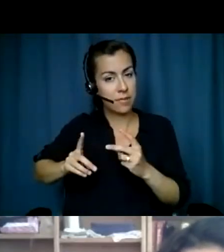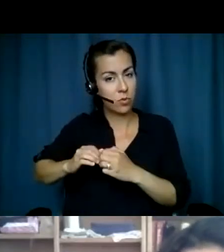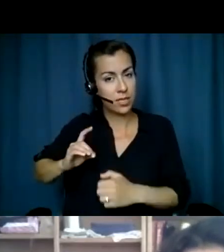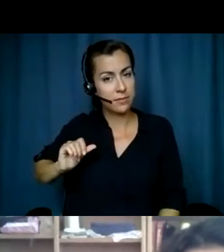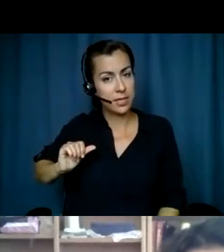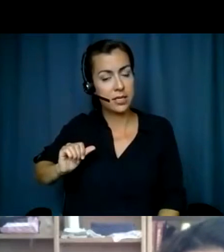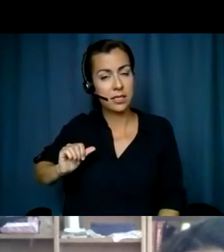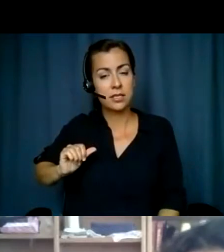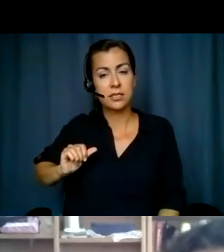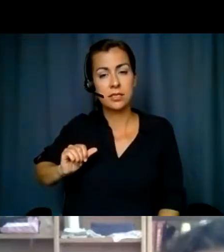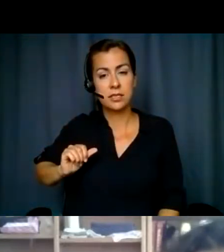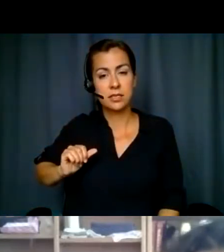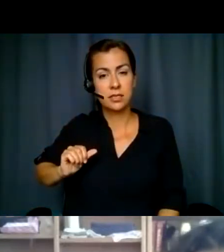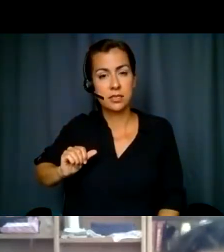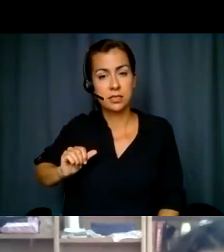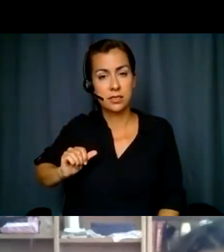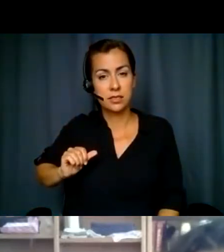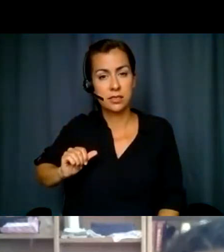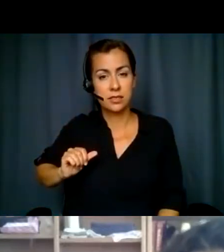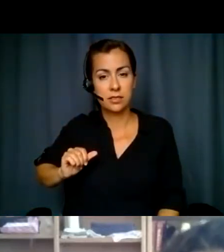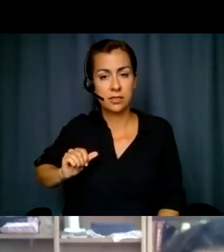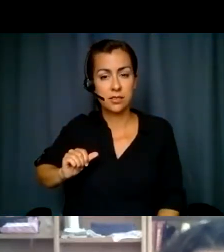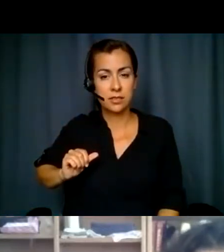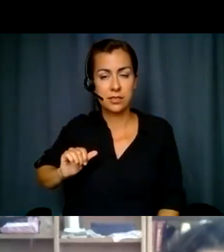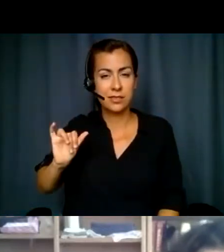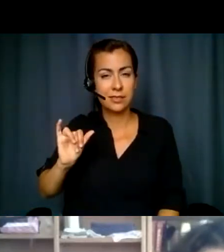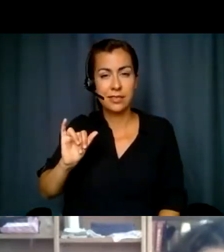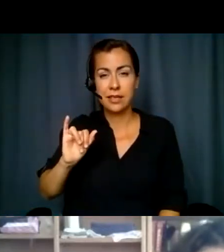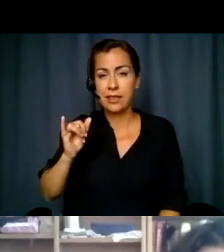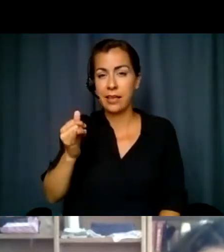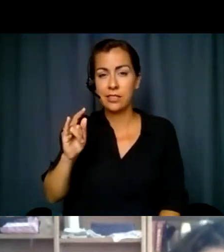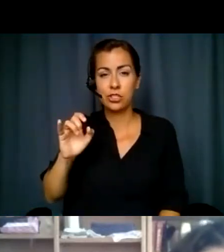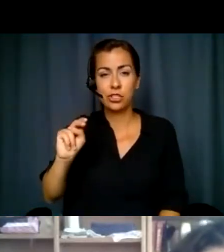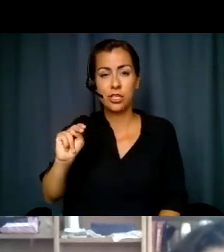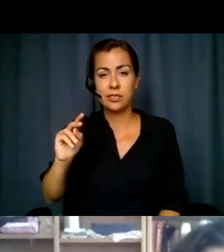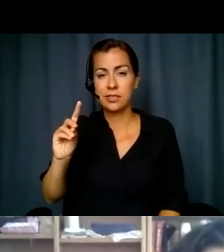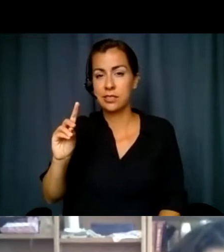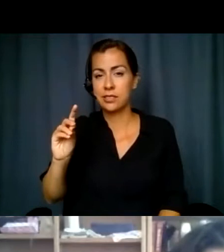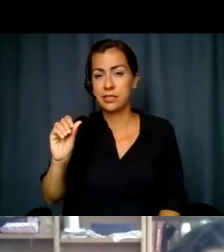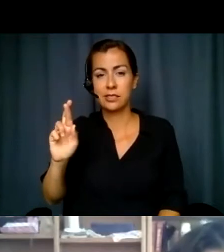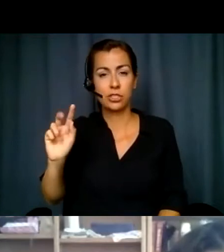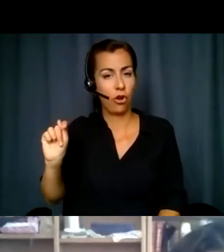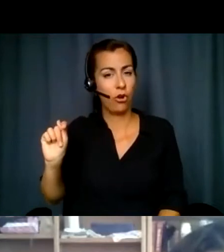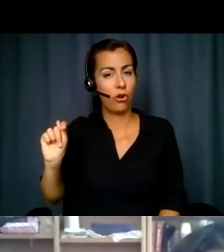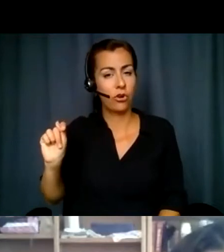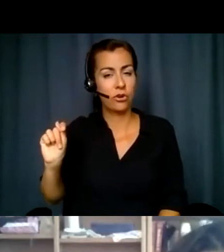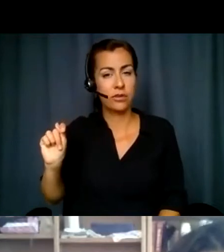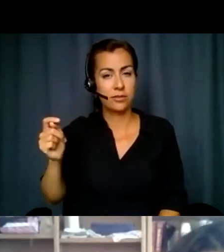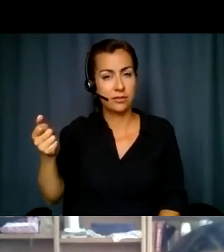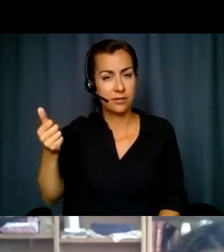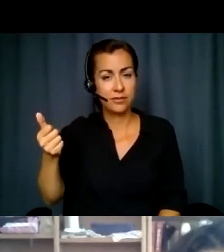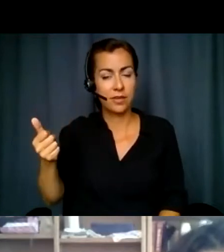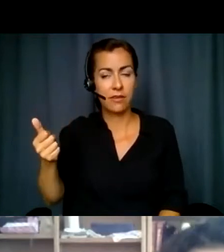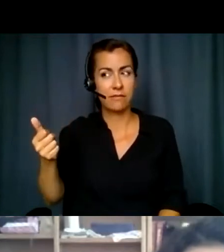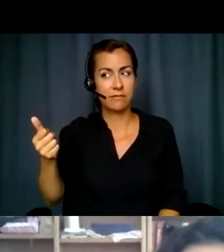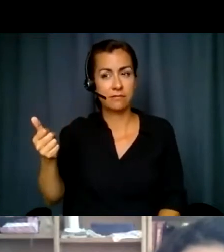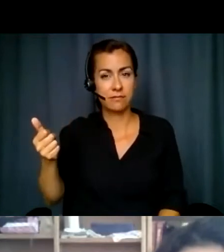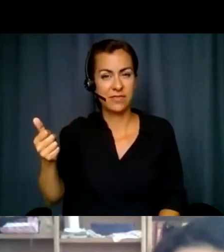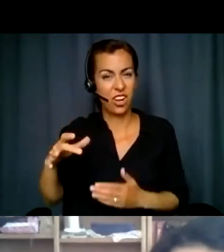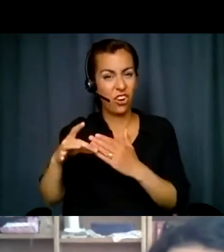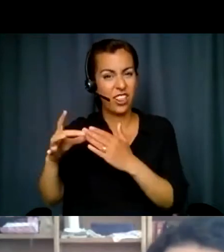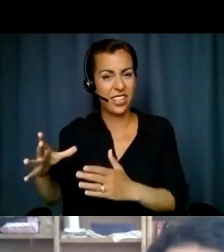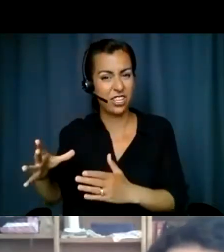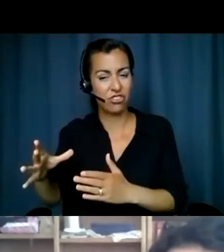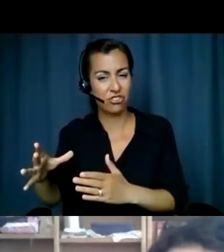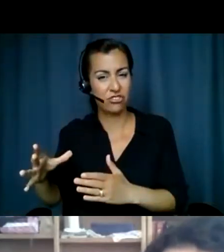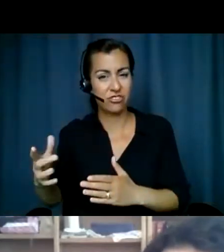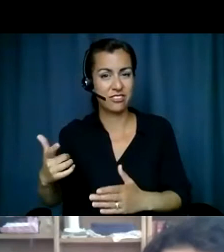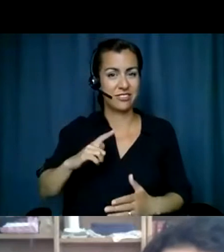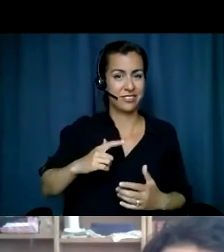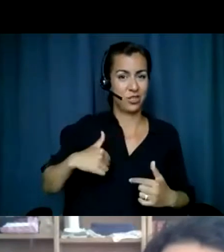I'm going to go ahead and close the poll, thank you.